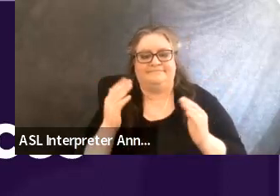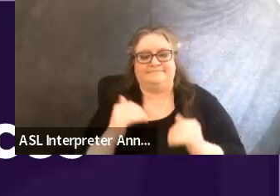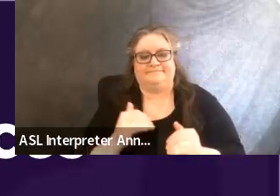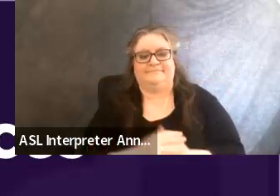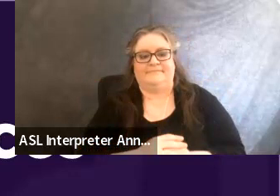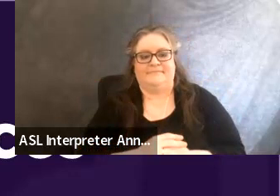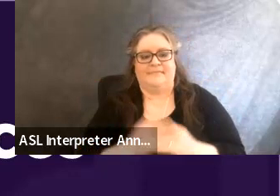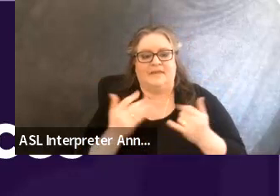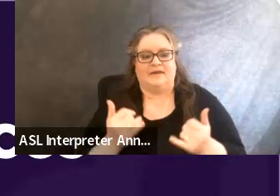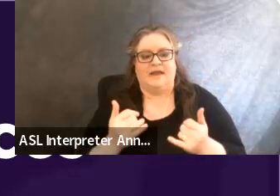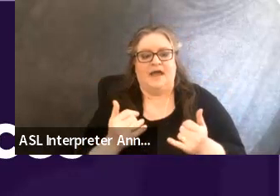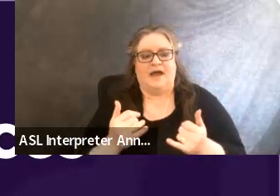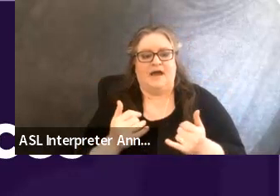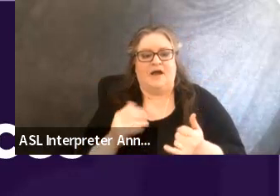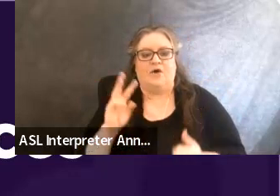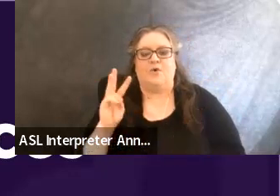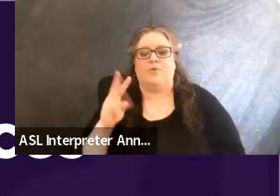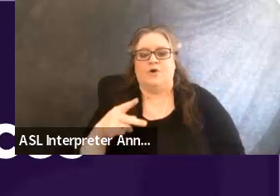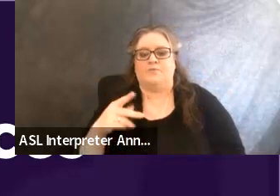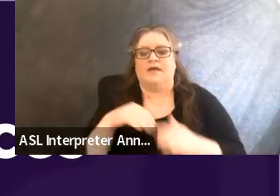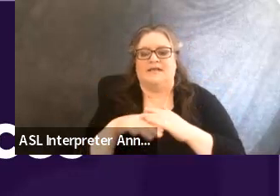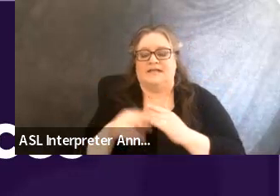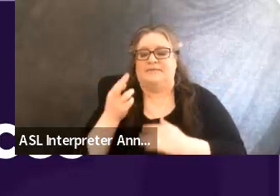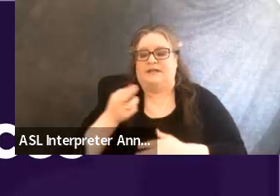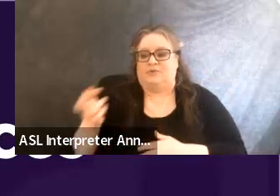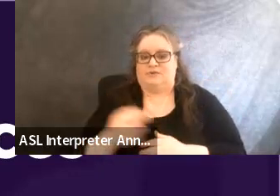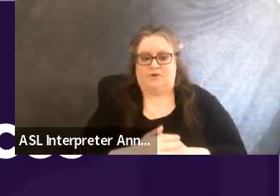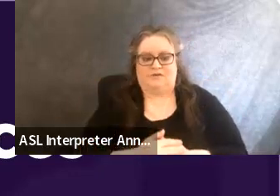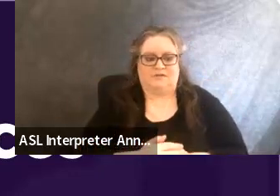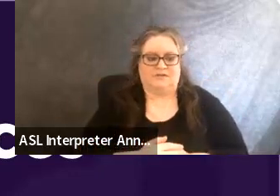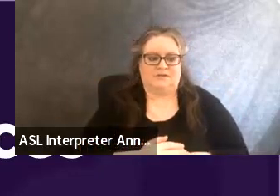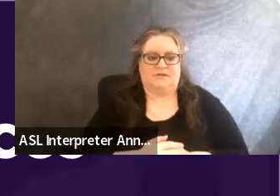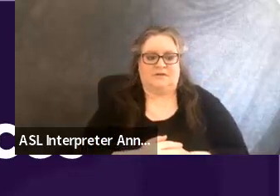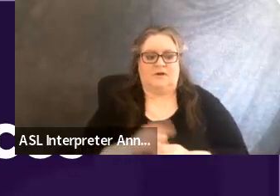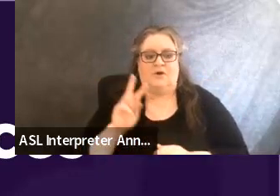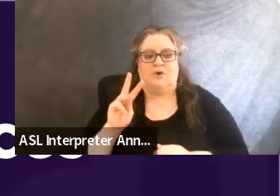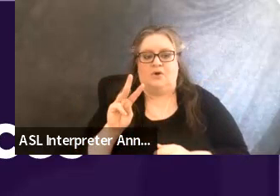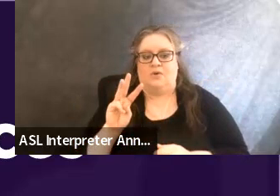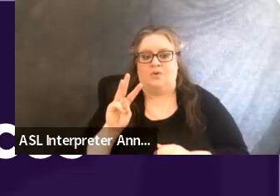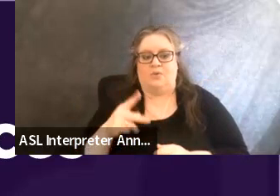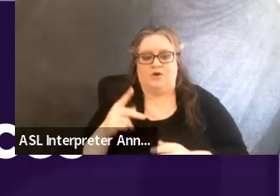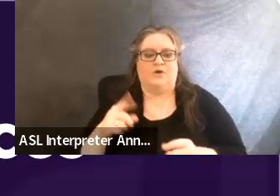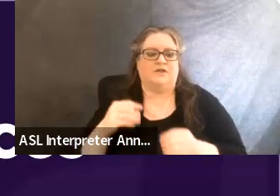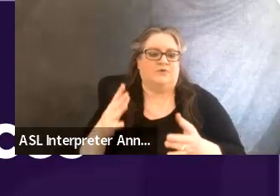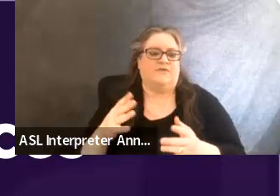Let's go to WordPress accessibility resources. The WordPress system has a lot of resources